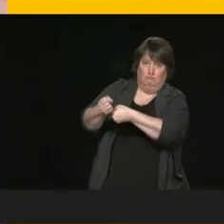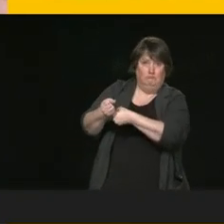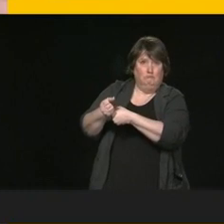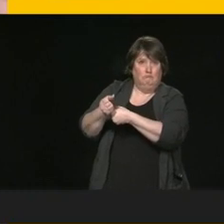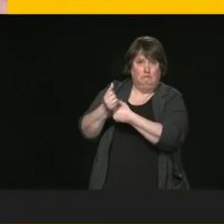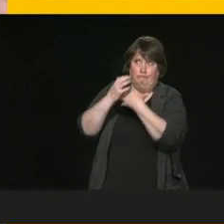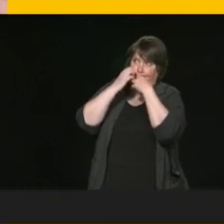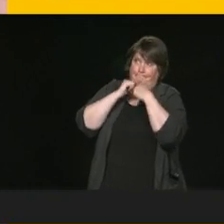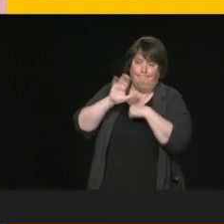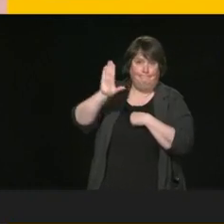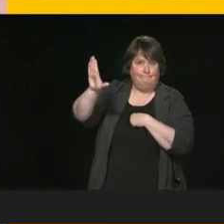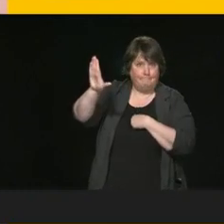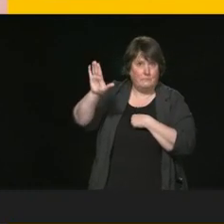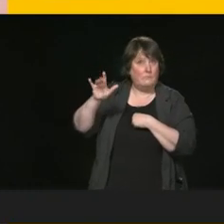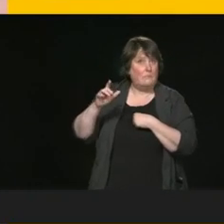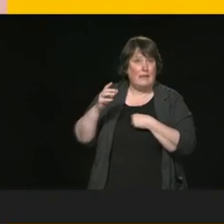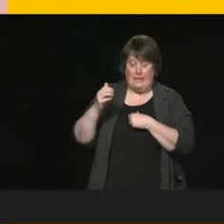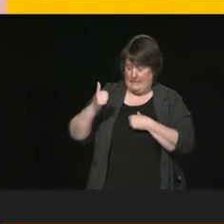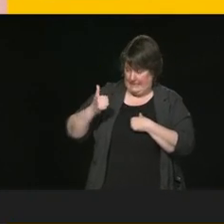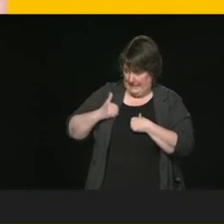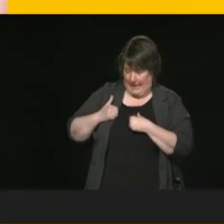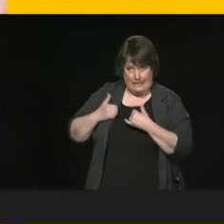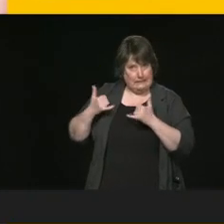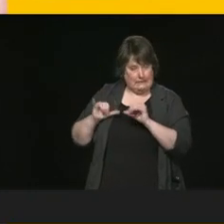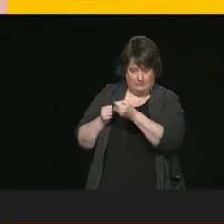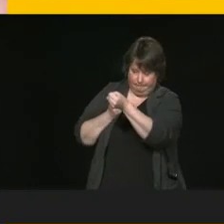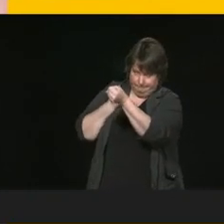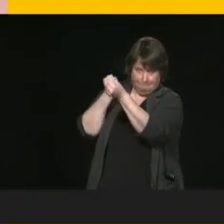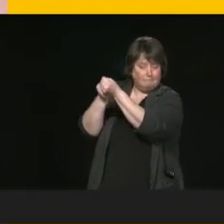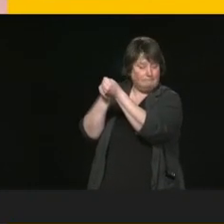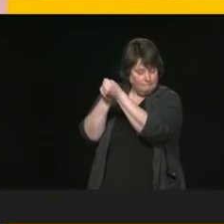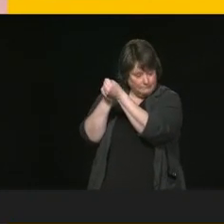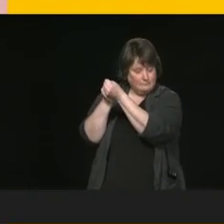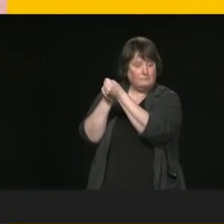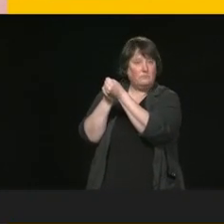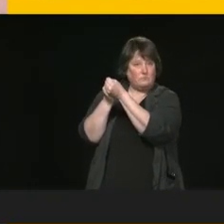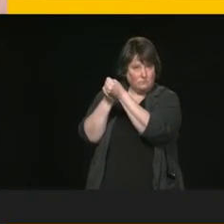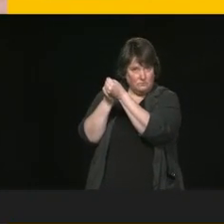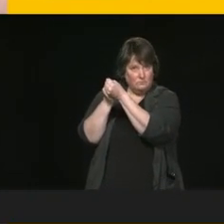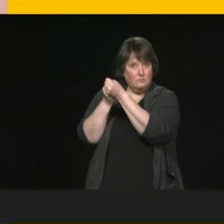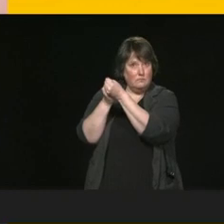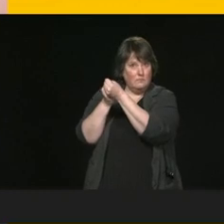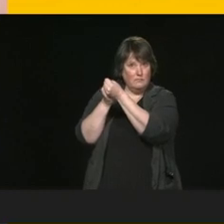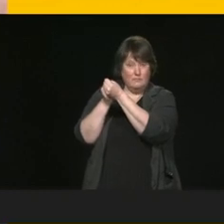AND WE CONTINUE TO COMMIT TO CONTRIBUTE TOWARDS THE WORK OF